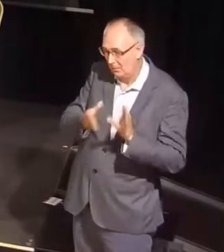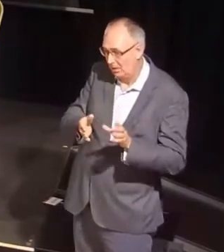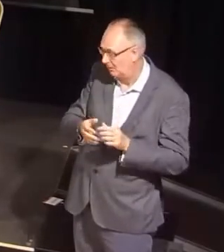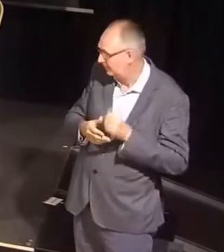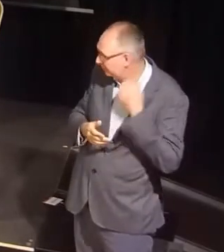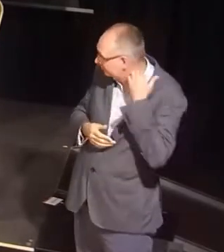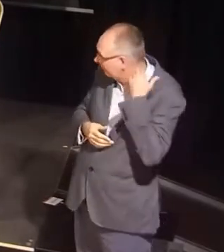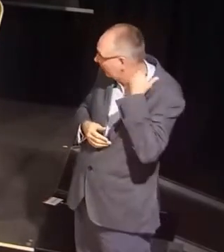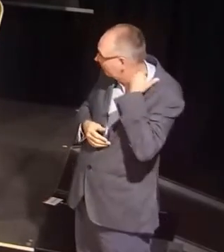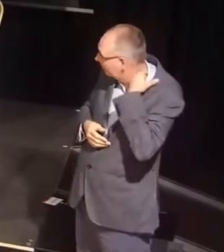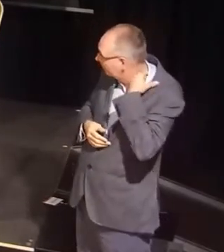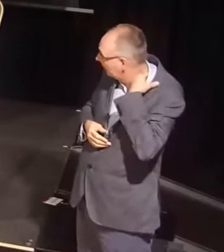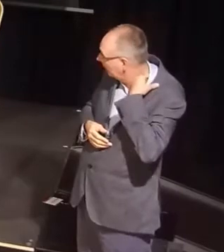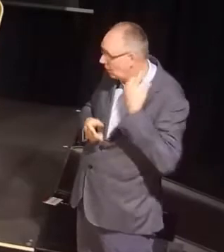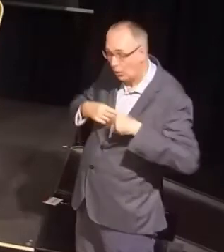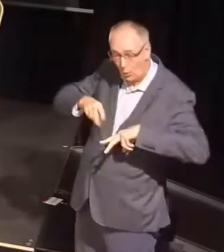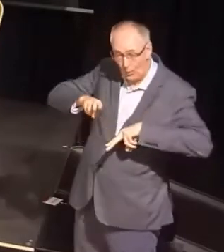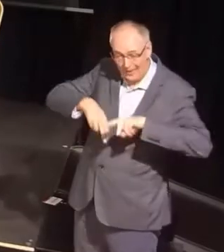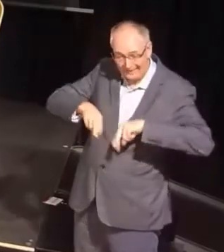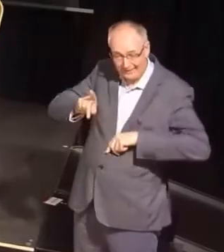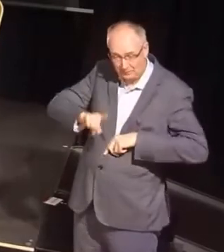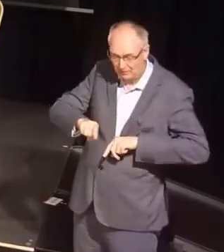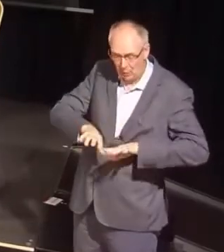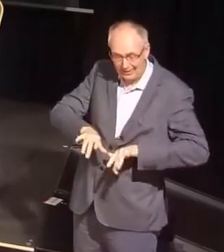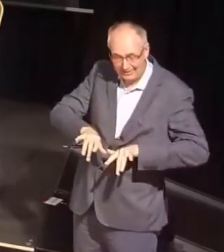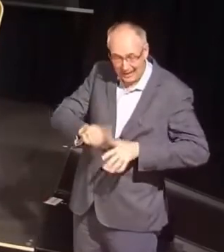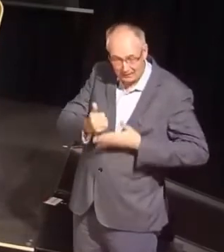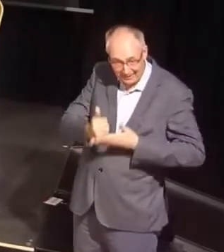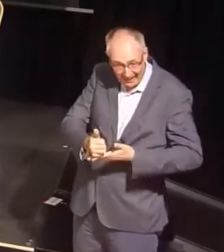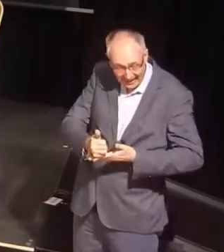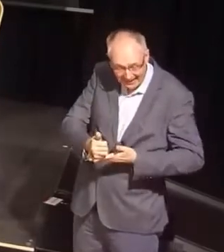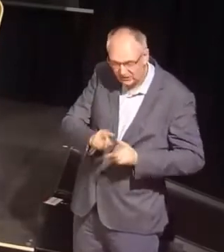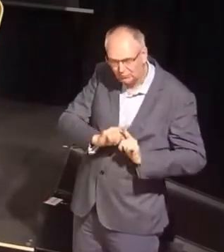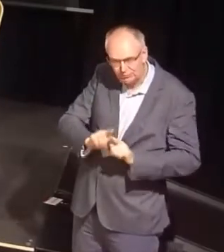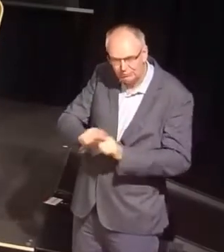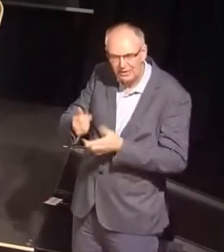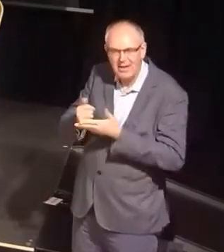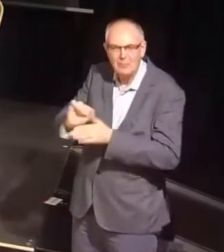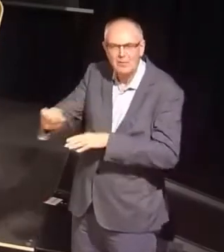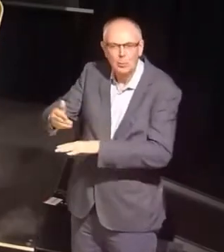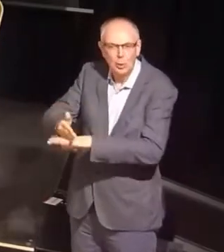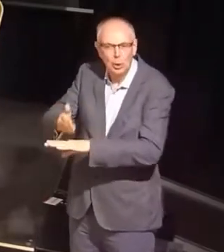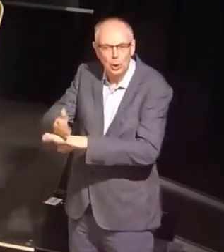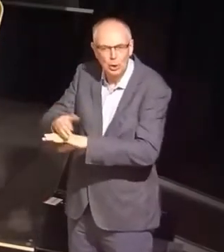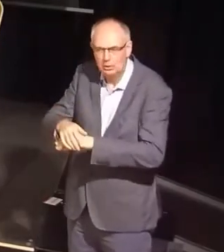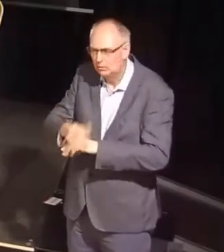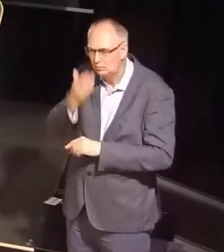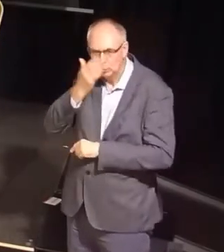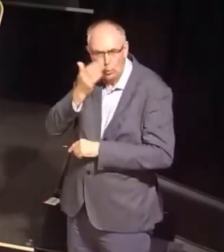is we do assessments for typing aids and other things that can help you do work, whether it's at school, in your business